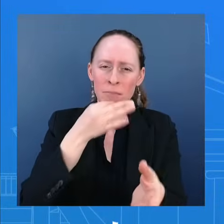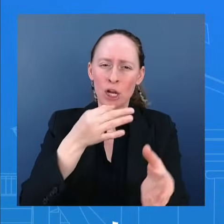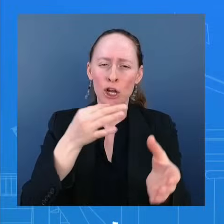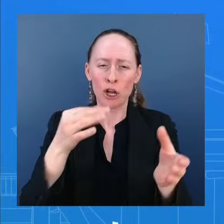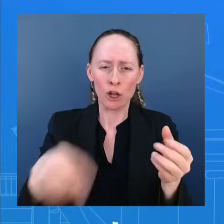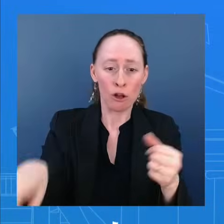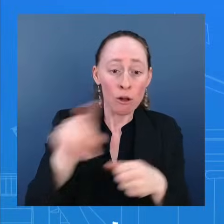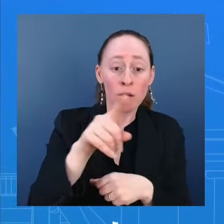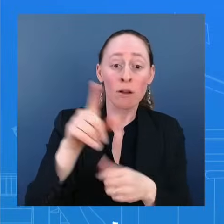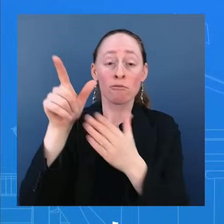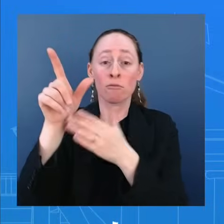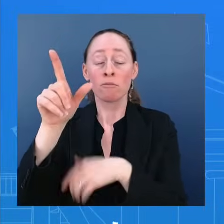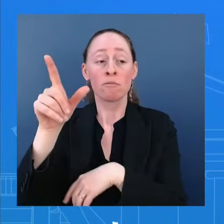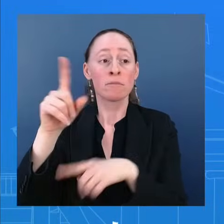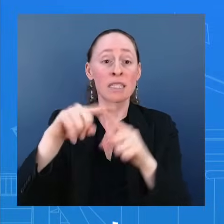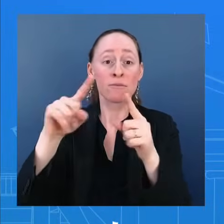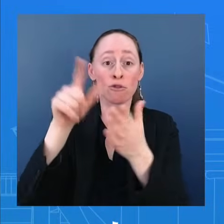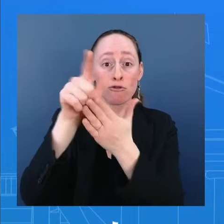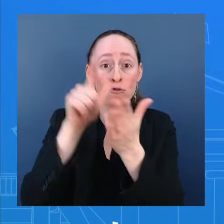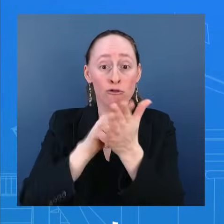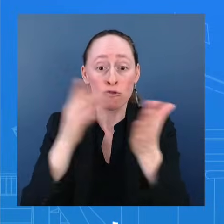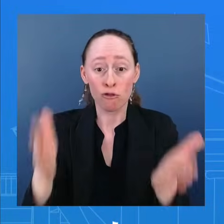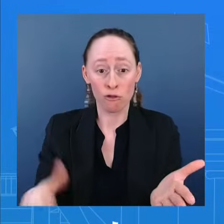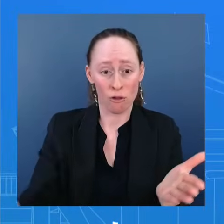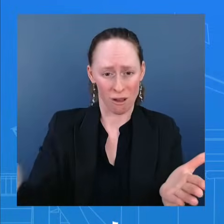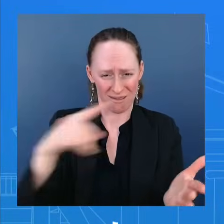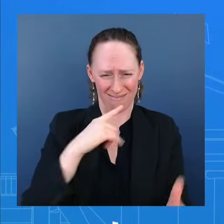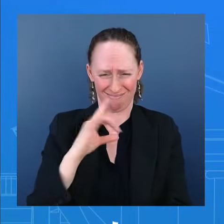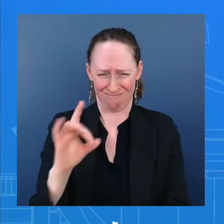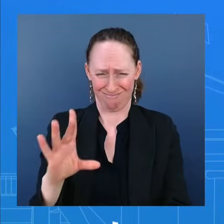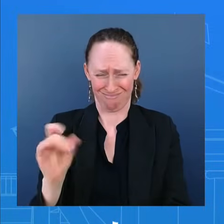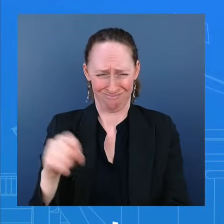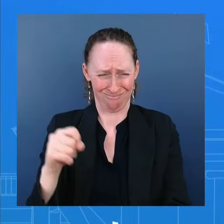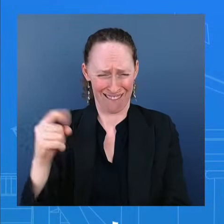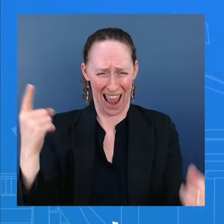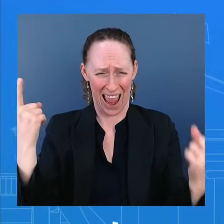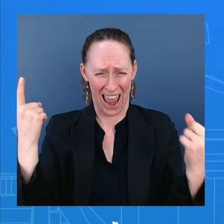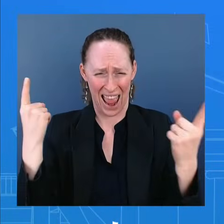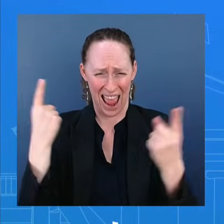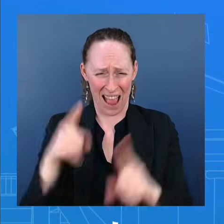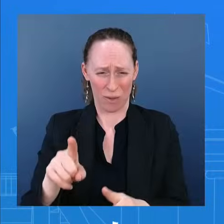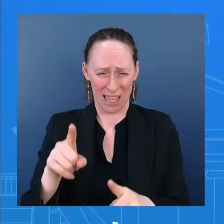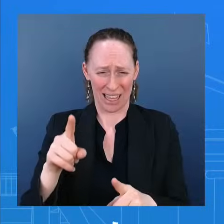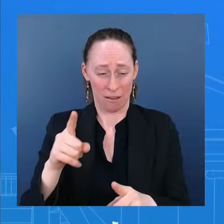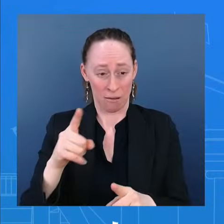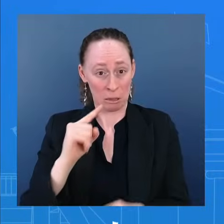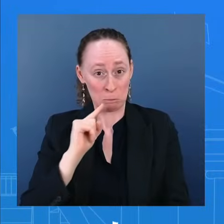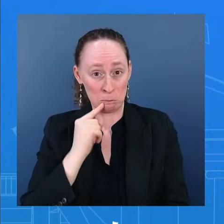and they have all agreed no one would be criminally prosecuted with felony offenses with these facts --